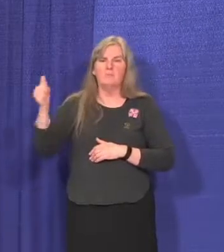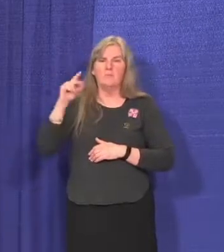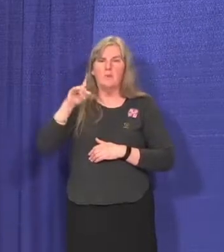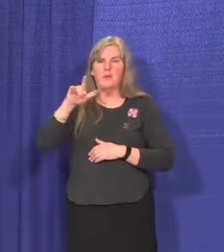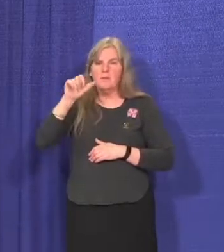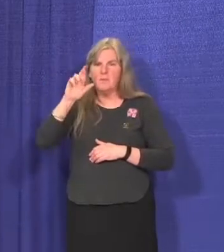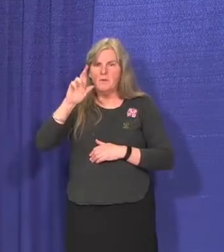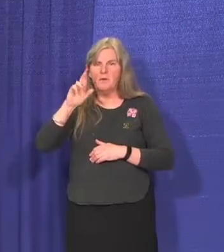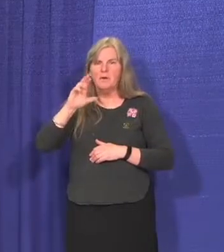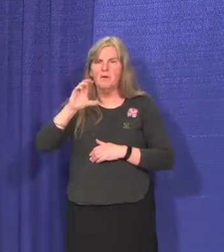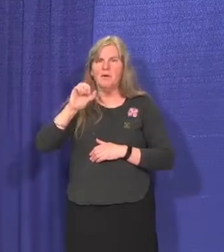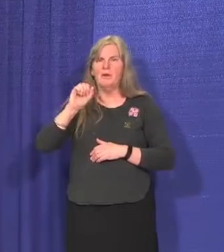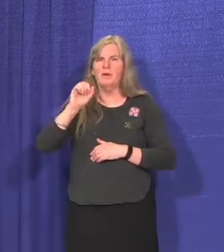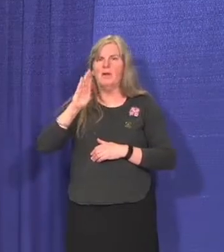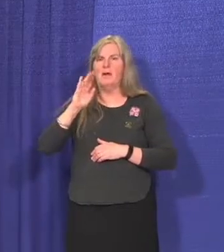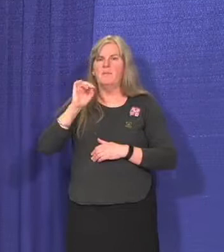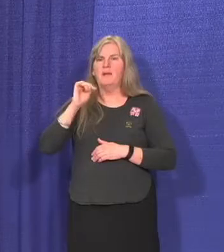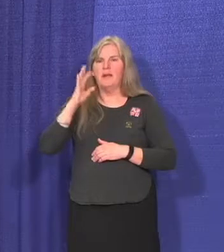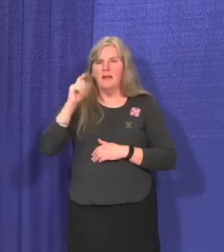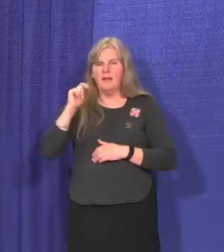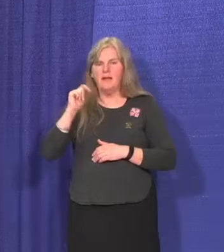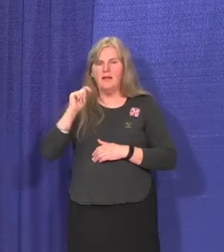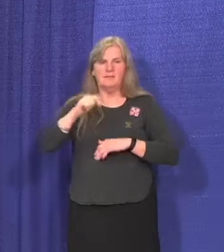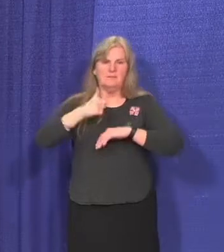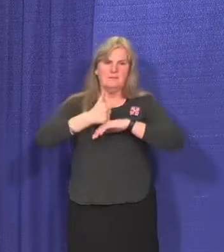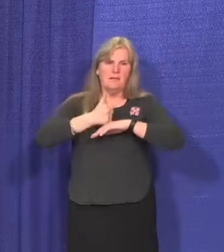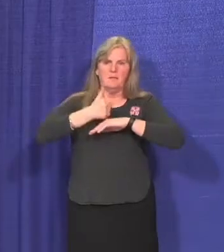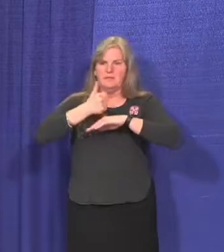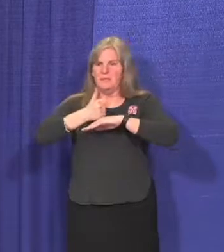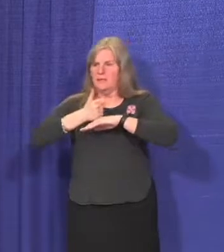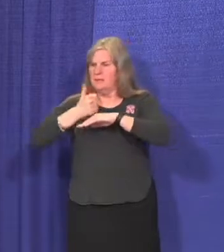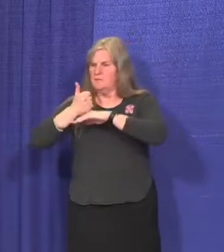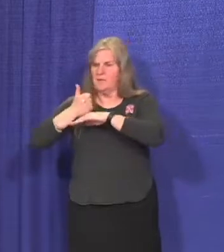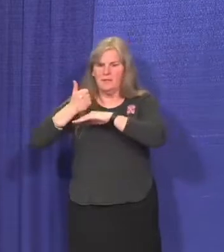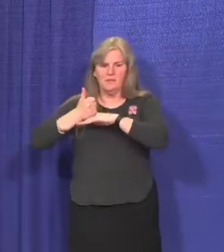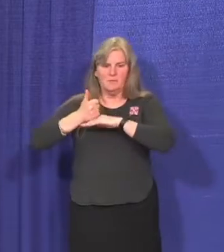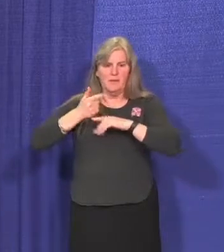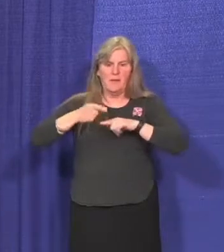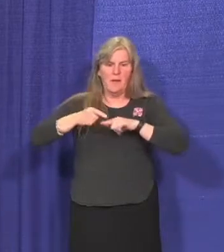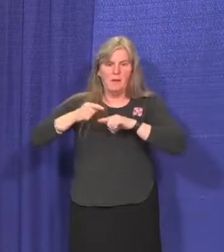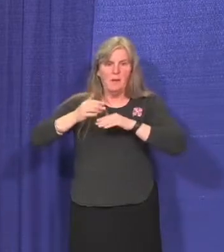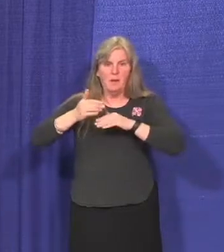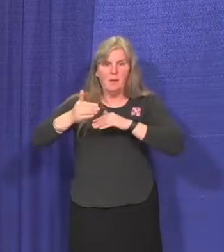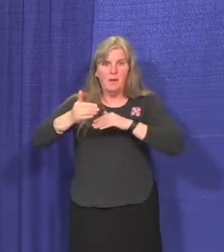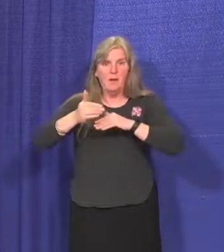a lot of synergies.